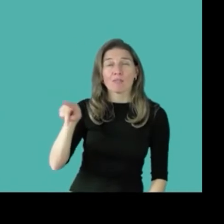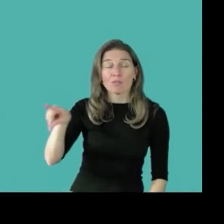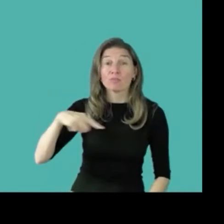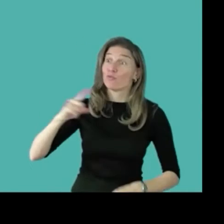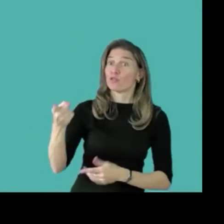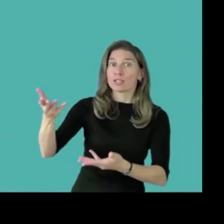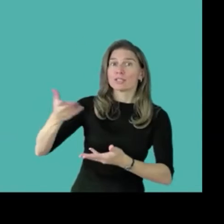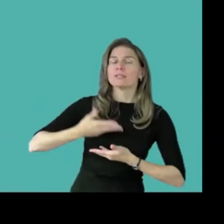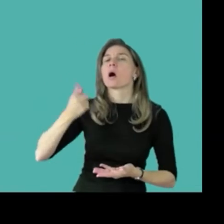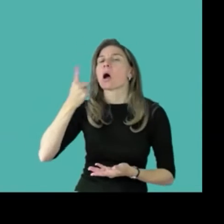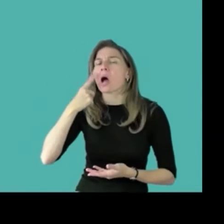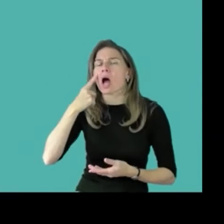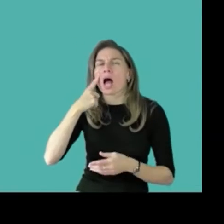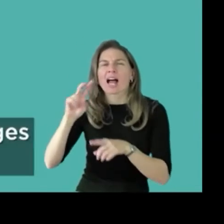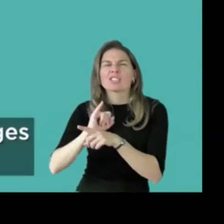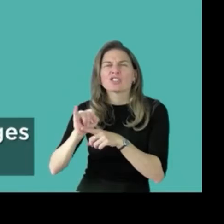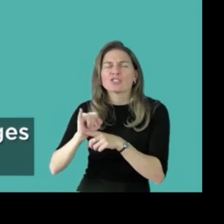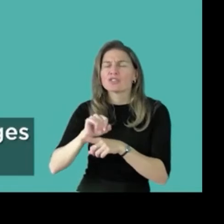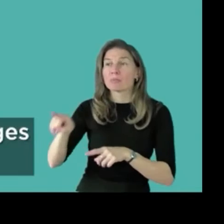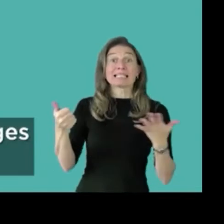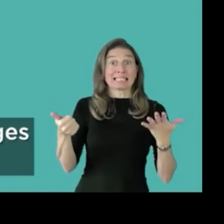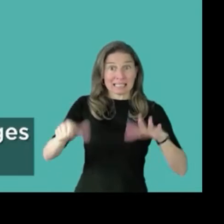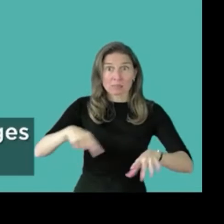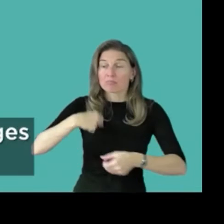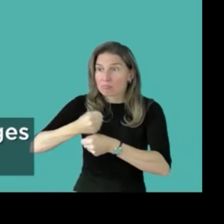I worked there for six months and I have seen the changes